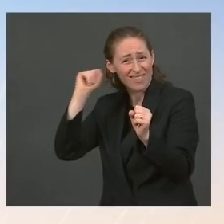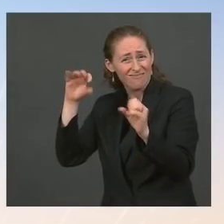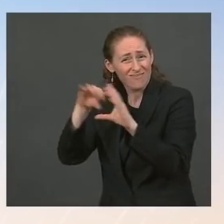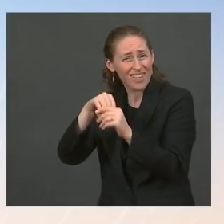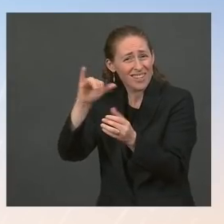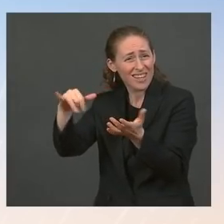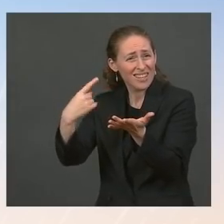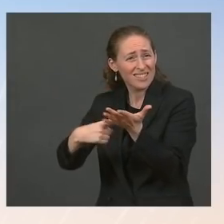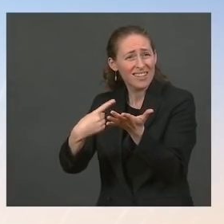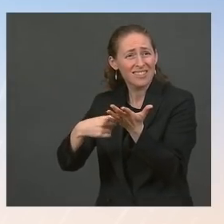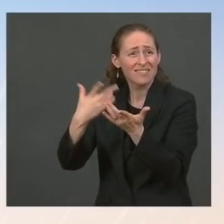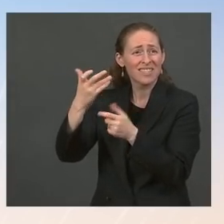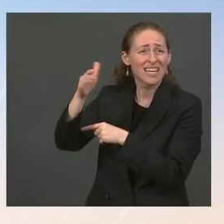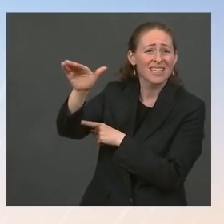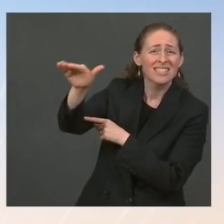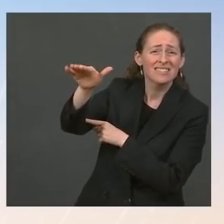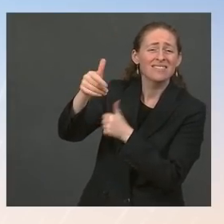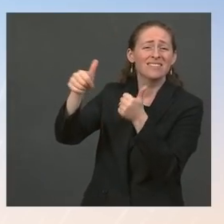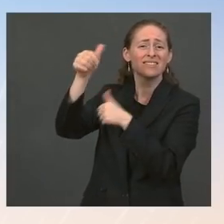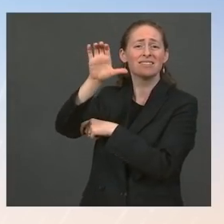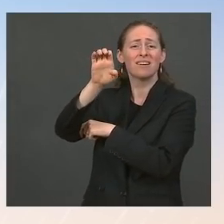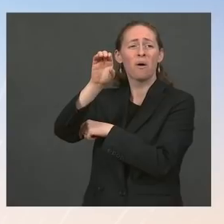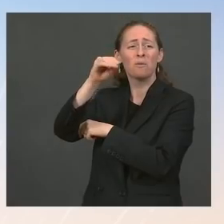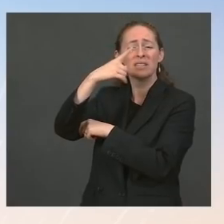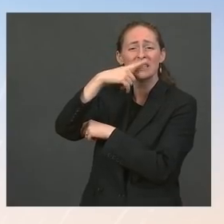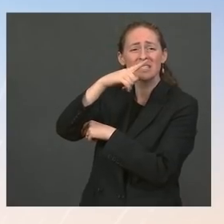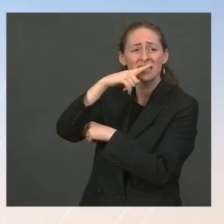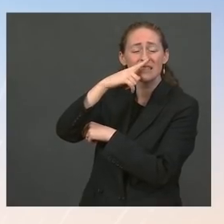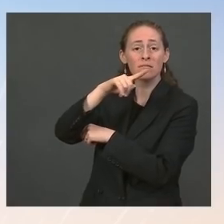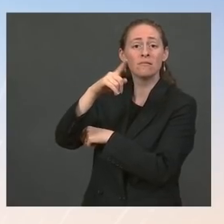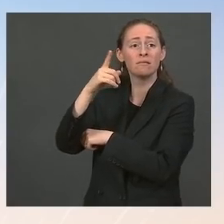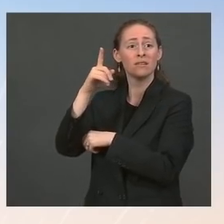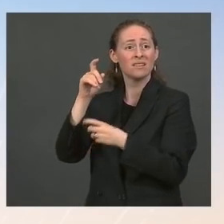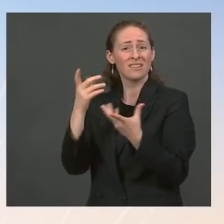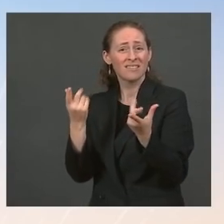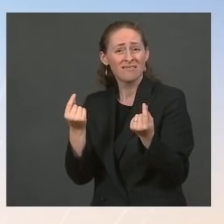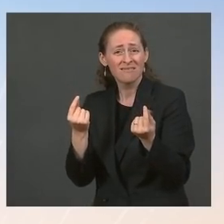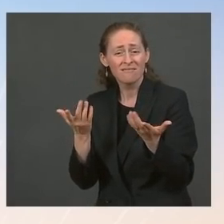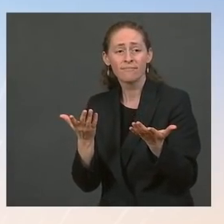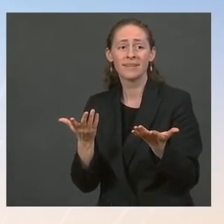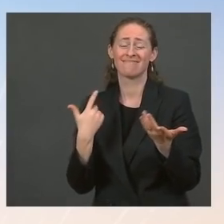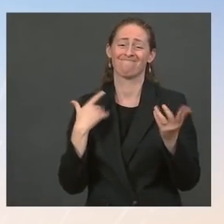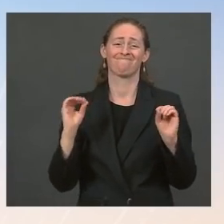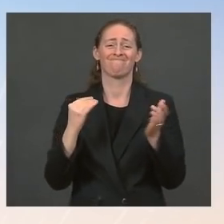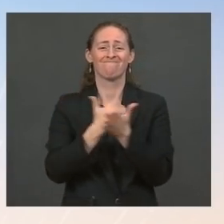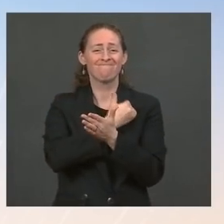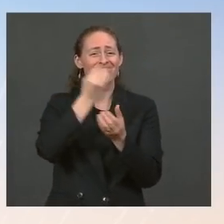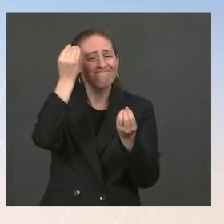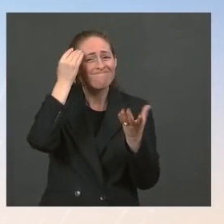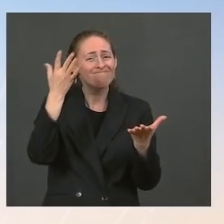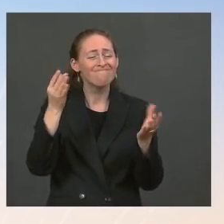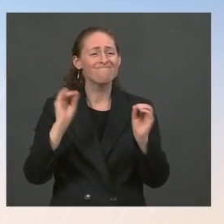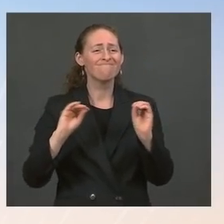You said conversations with other CEOs, of course. Ms. Psaki: I don't have anything to preview on that front. I think there had been some questions, which is why I said --